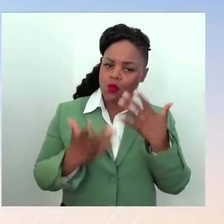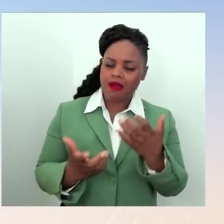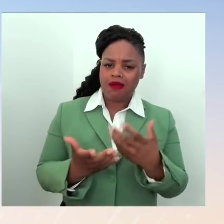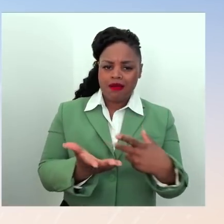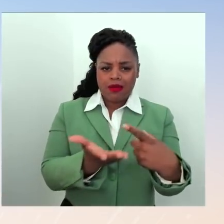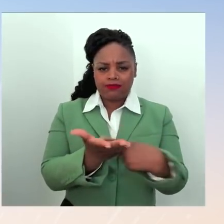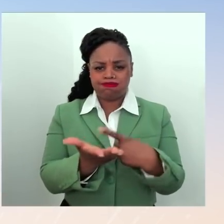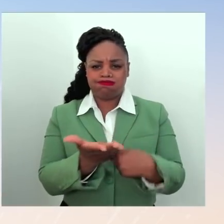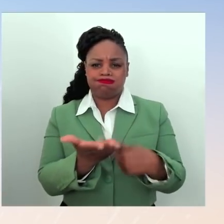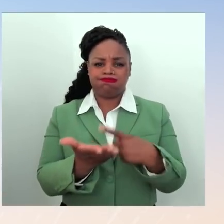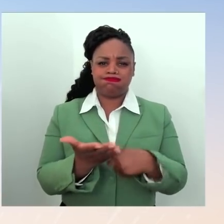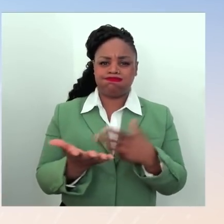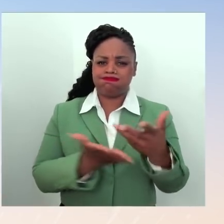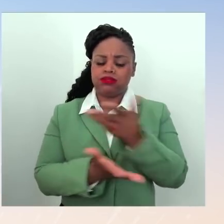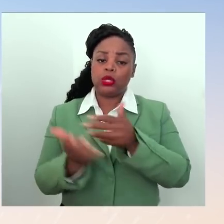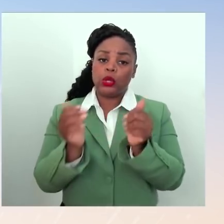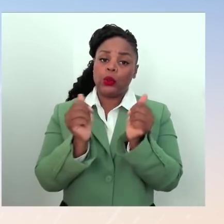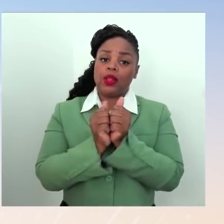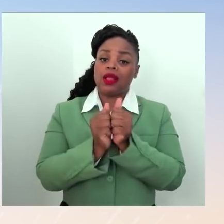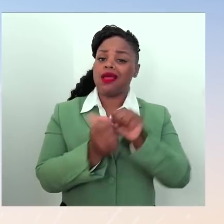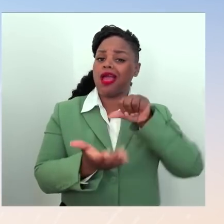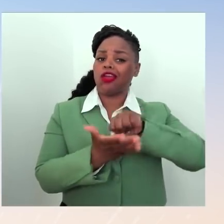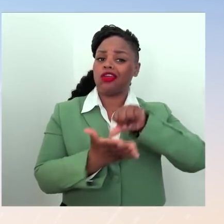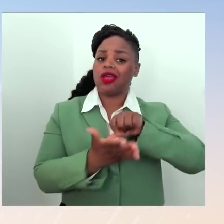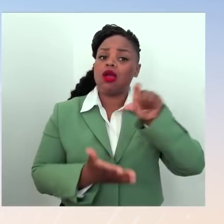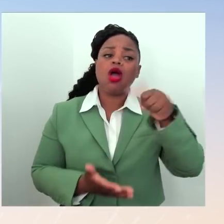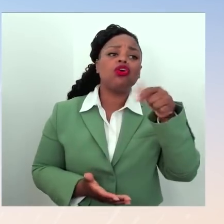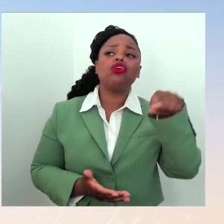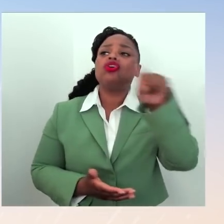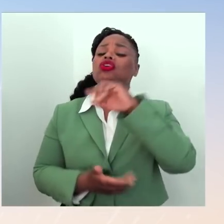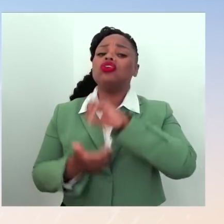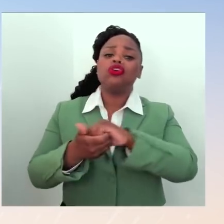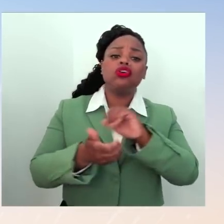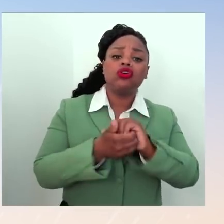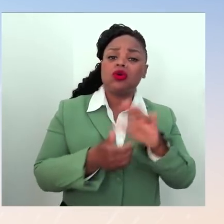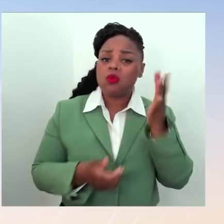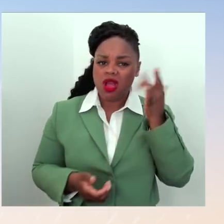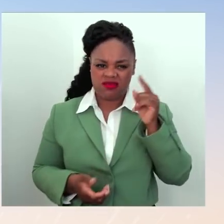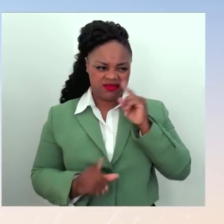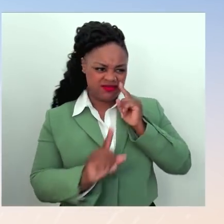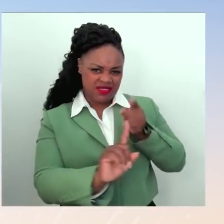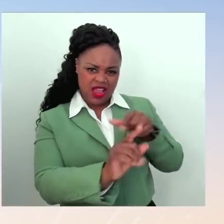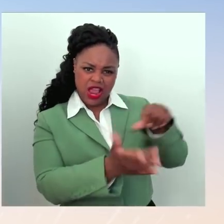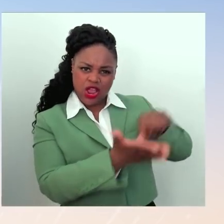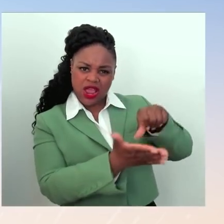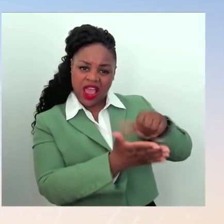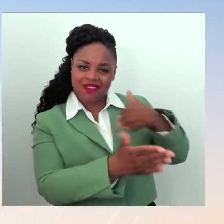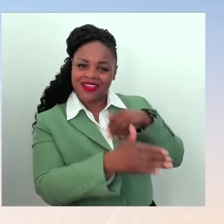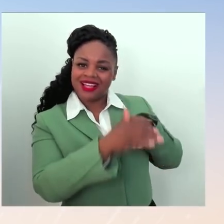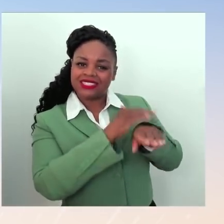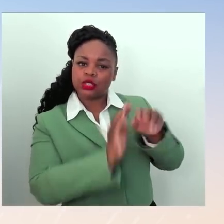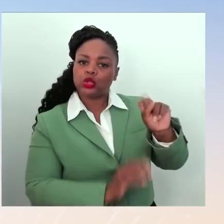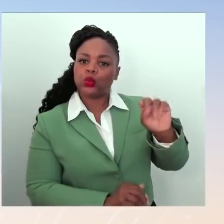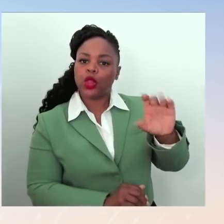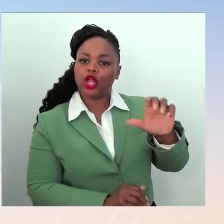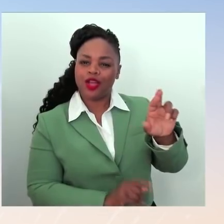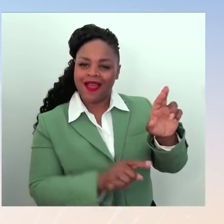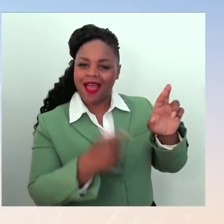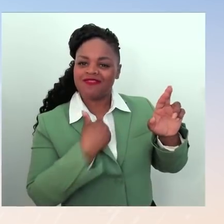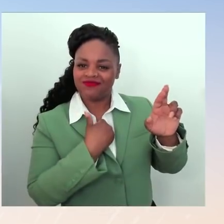is to prevent Iran from acquiring a nuclear weapon. That is why we're in these -- these negotiations. We are getting closer.